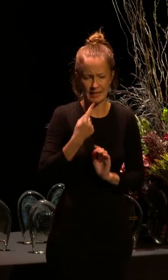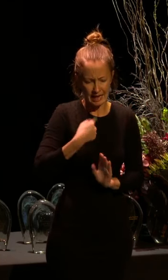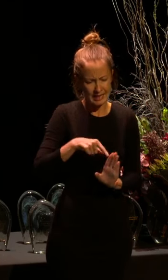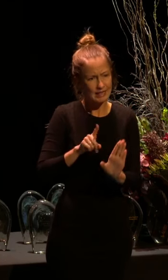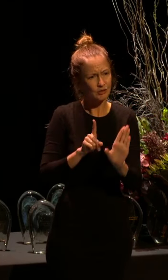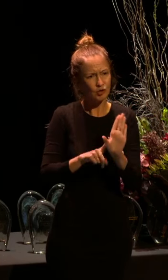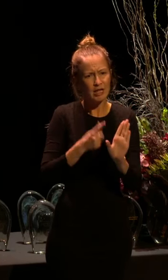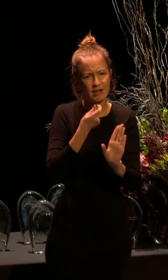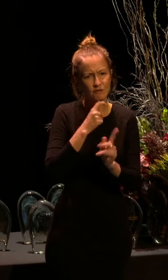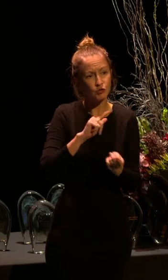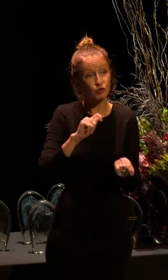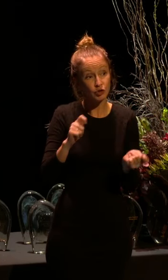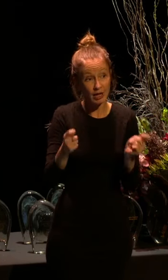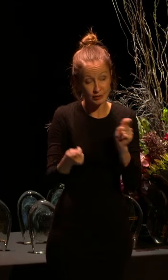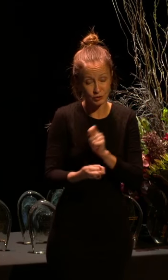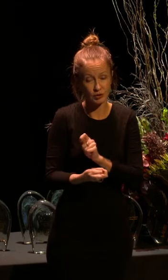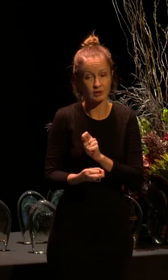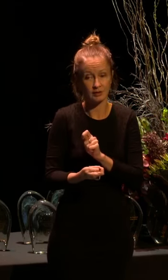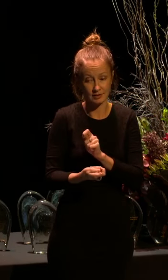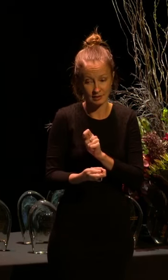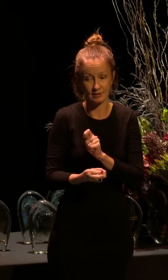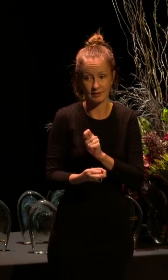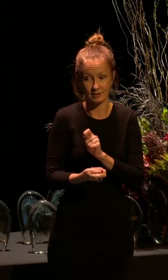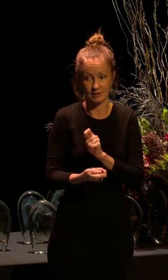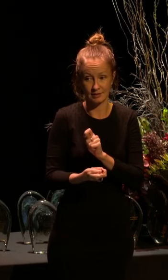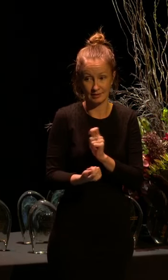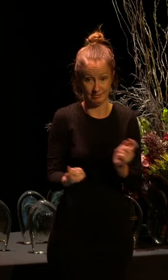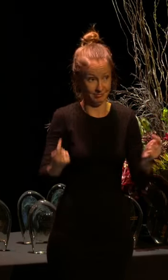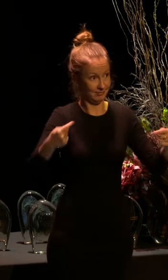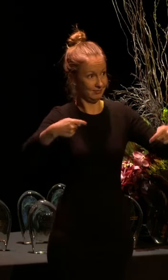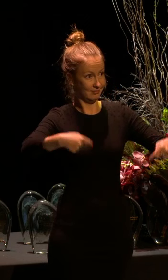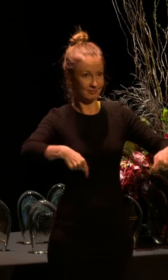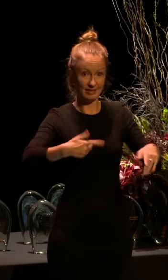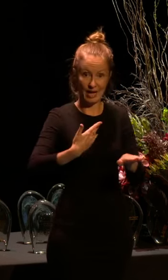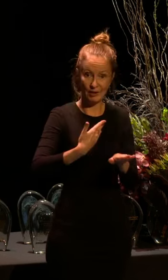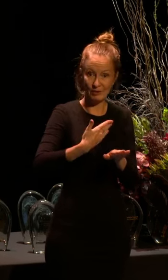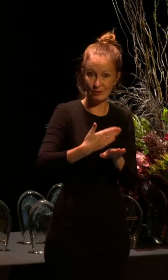not least that we find ourselves in this exquisite Eternity Playhouse.